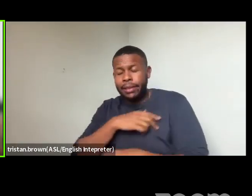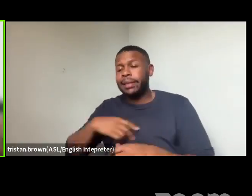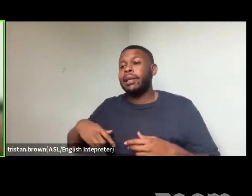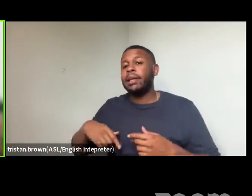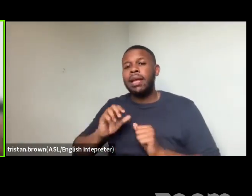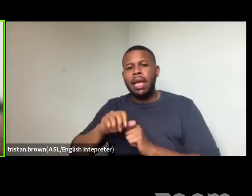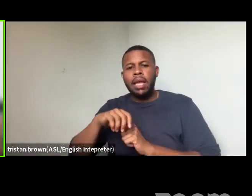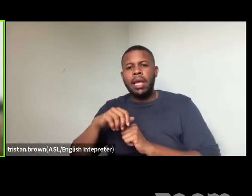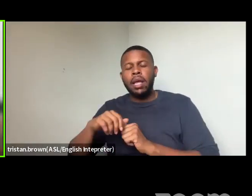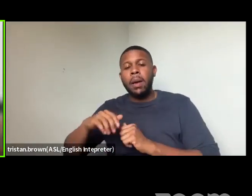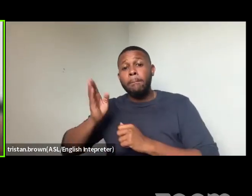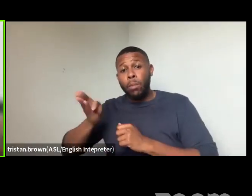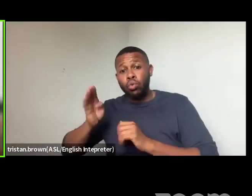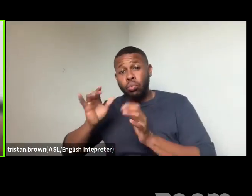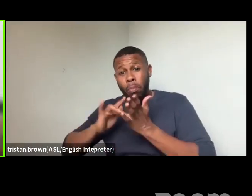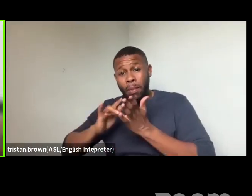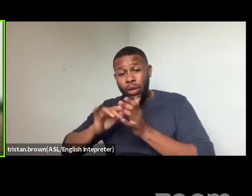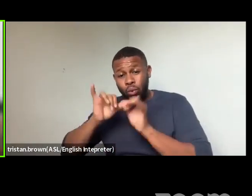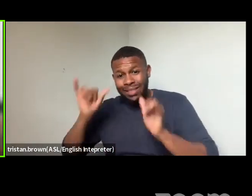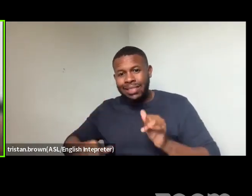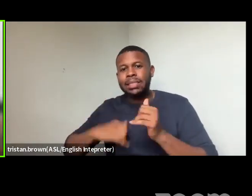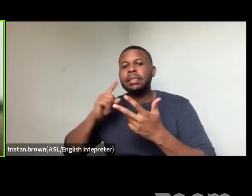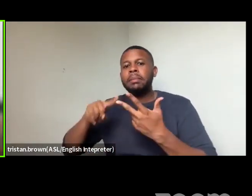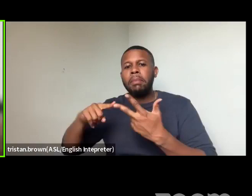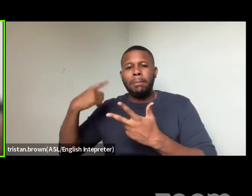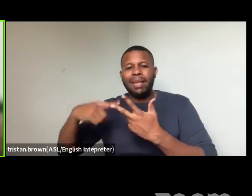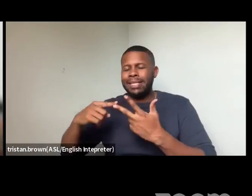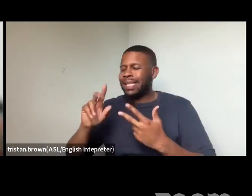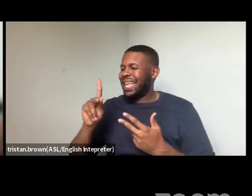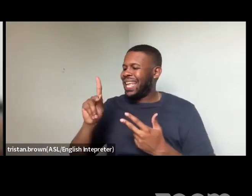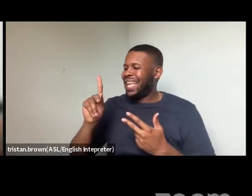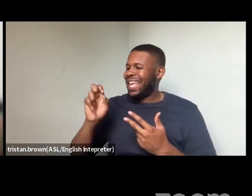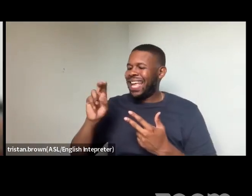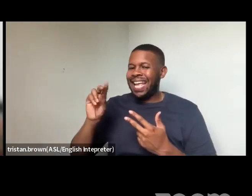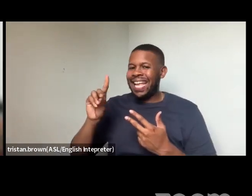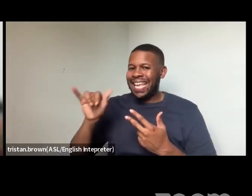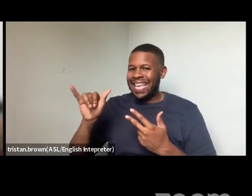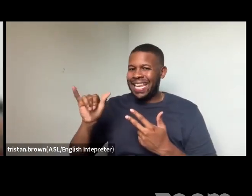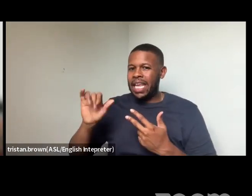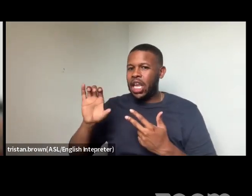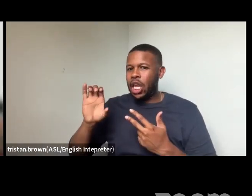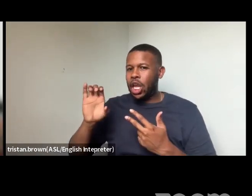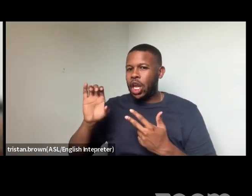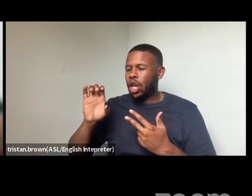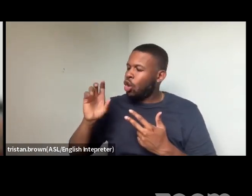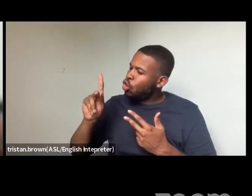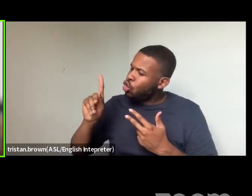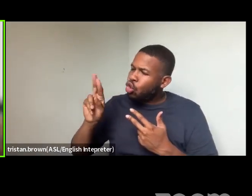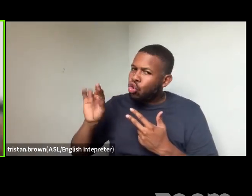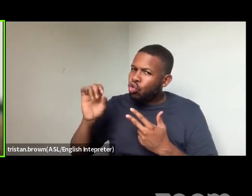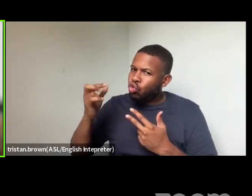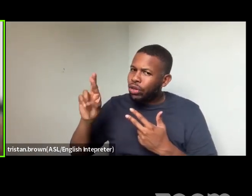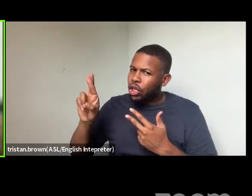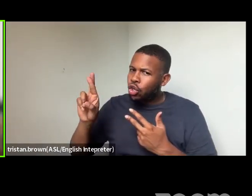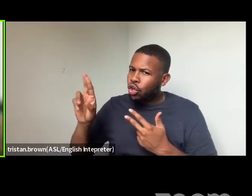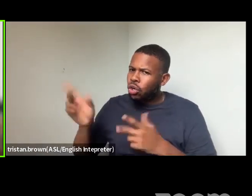So we have applied for a grant for funds to try to provide free Internet and devices to